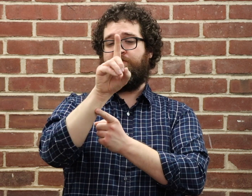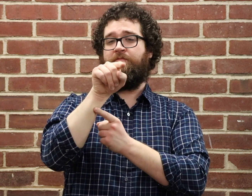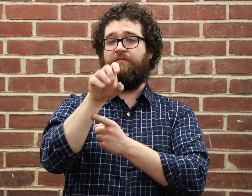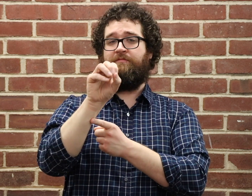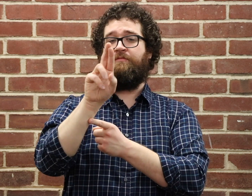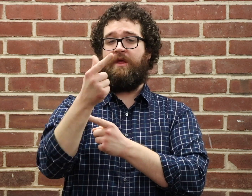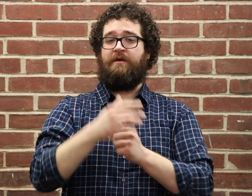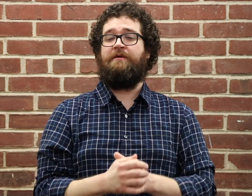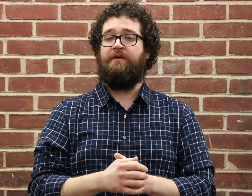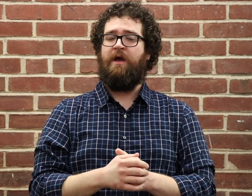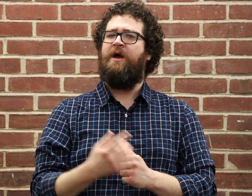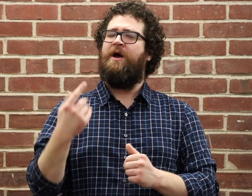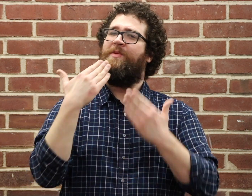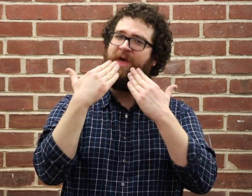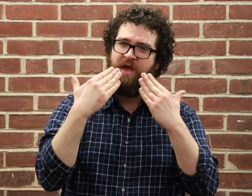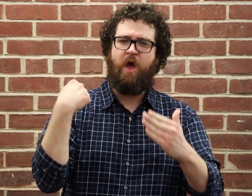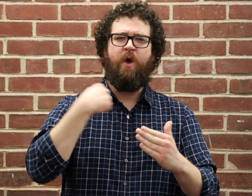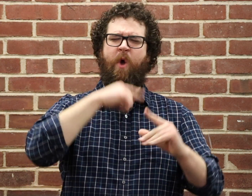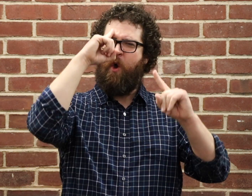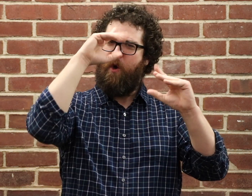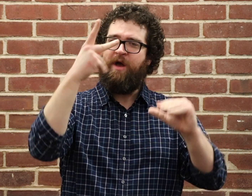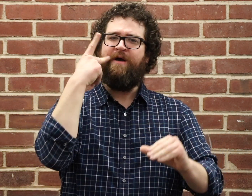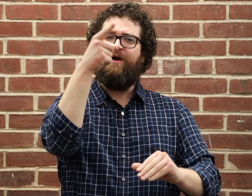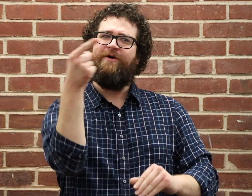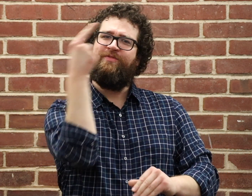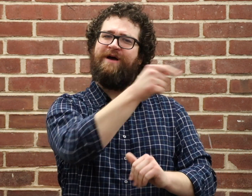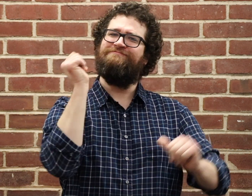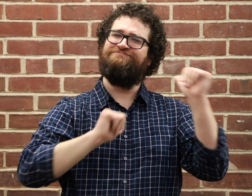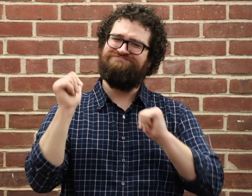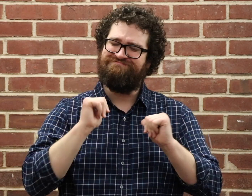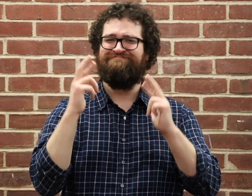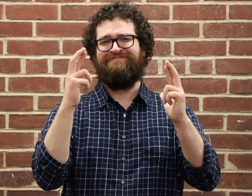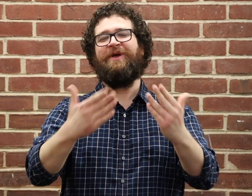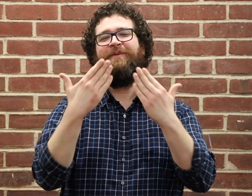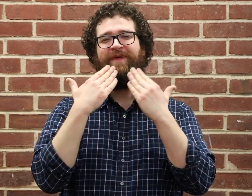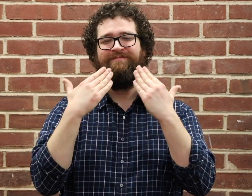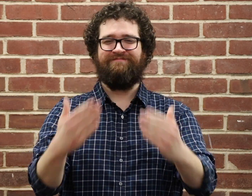We hope we will see you all there. Thank you so much for your support!